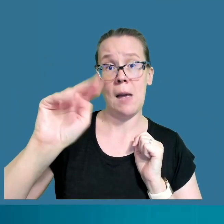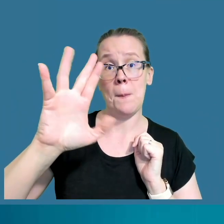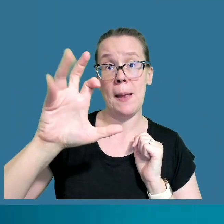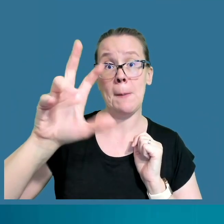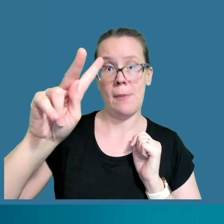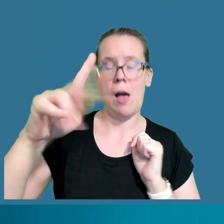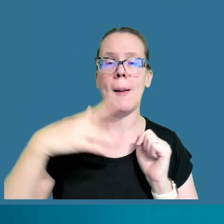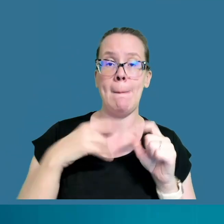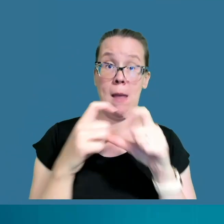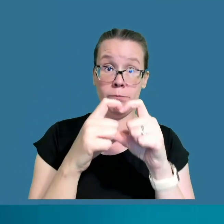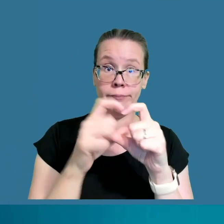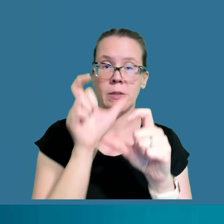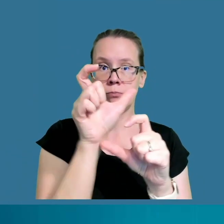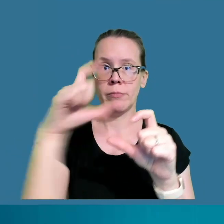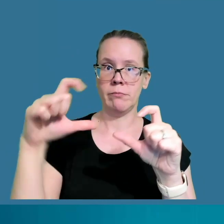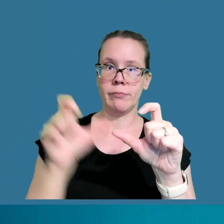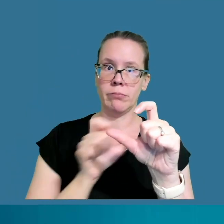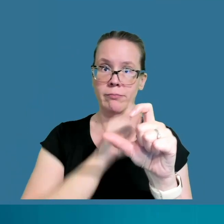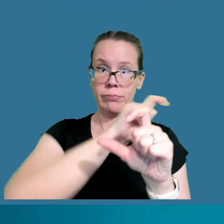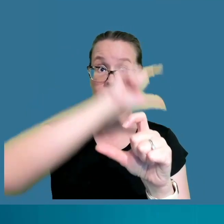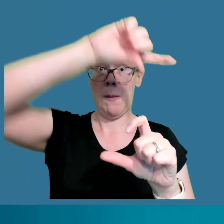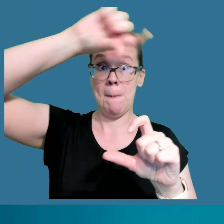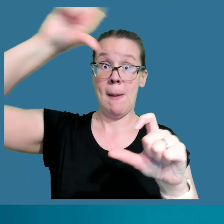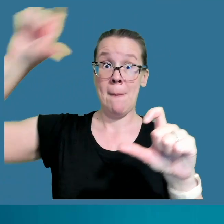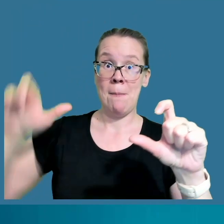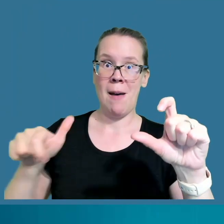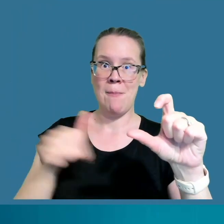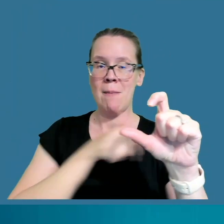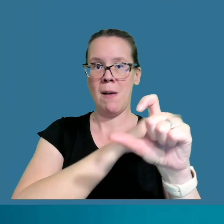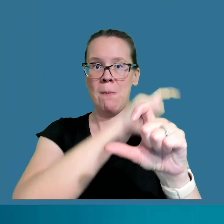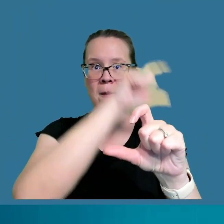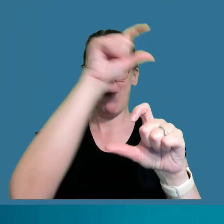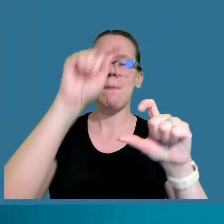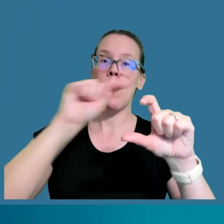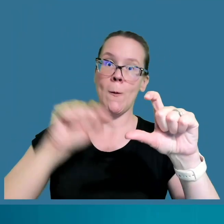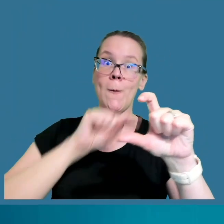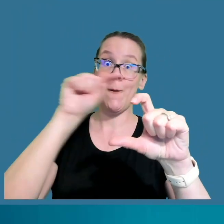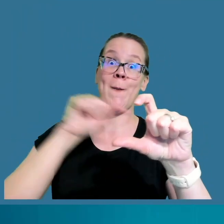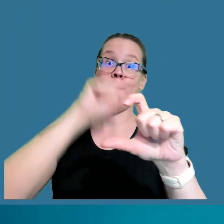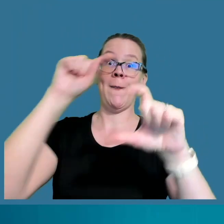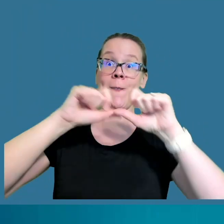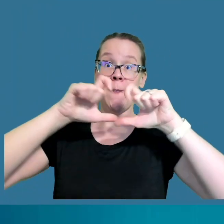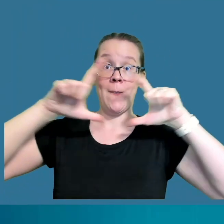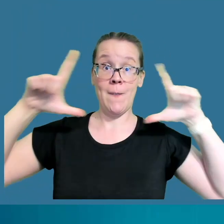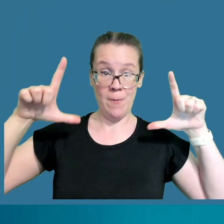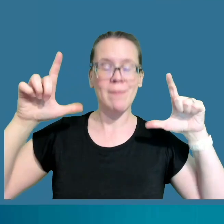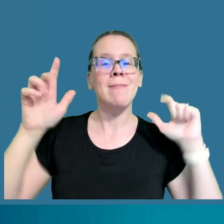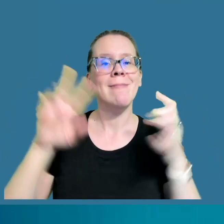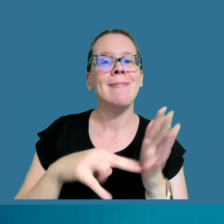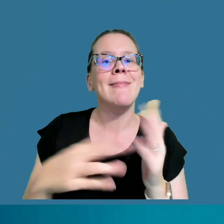you build around the edges out from that. And Patterntrace's wonky log cabin quilt block is